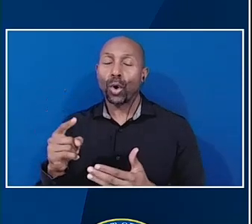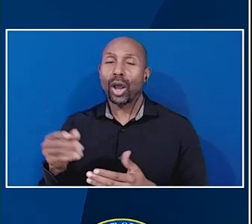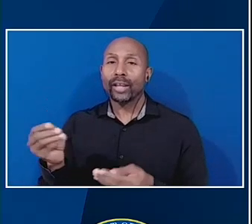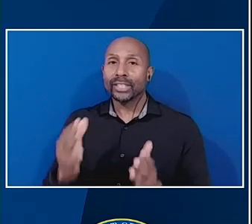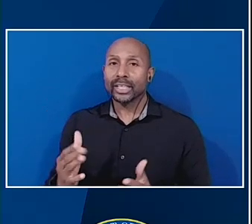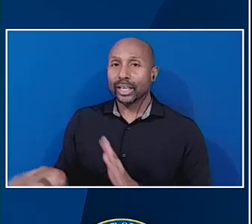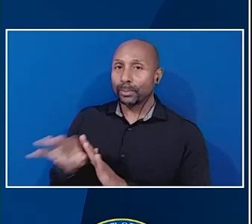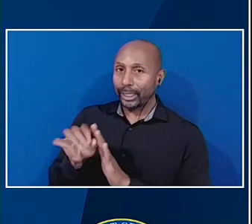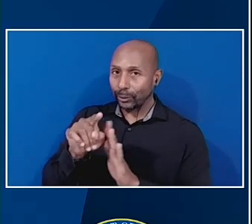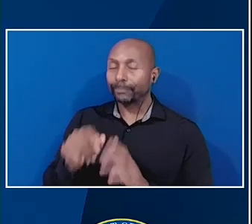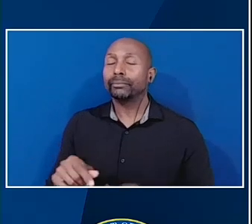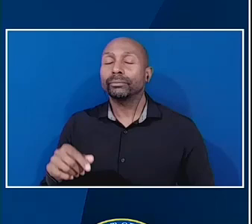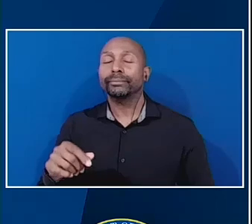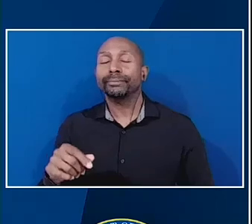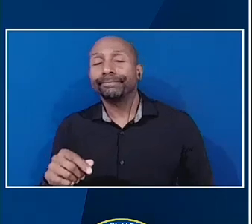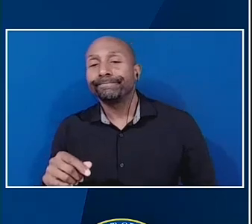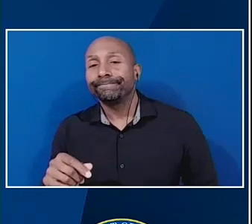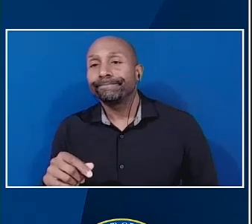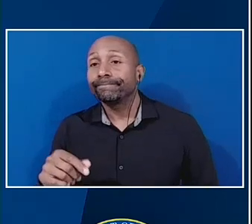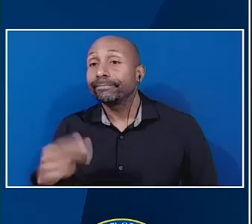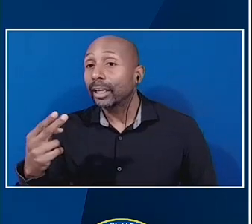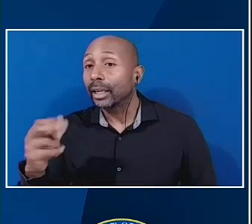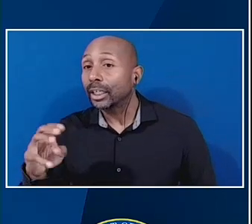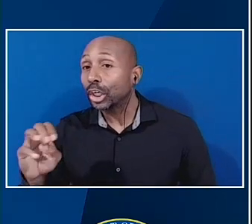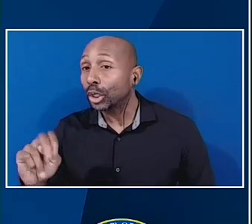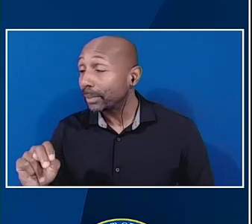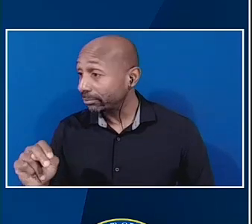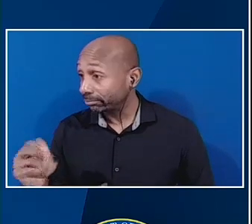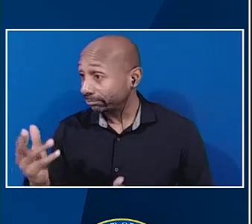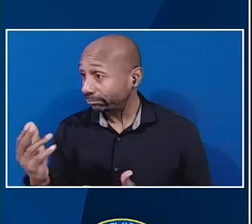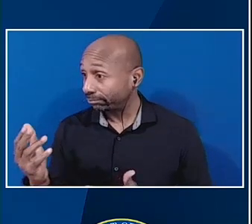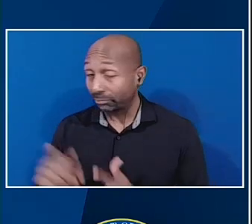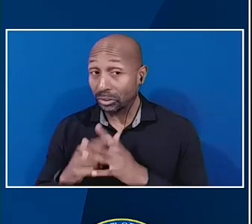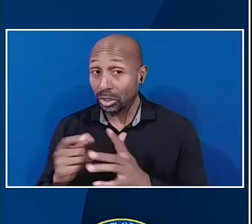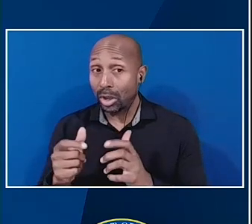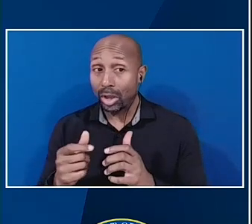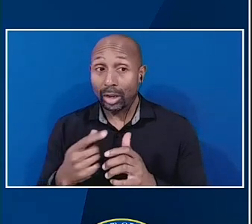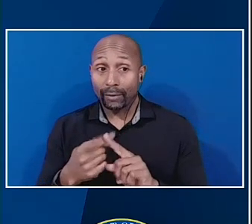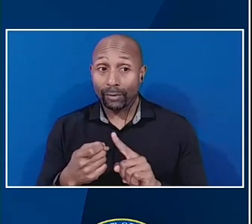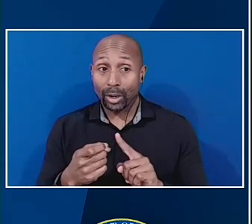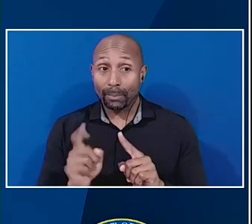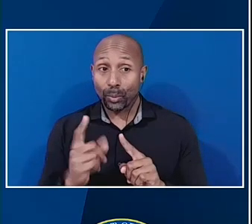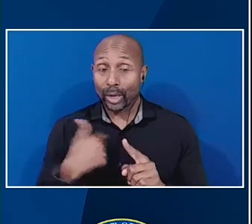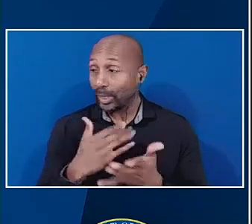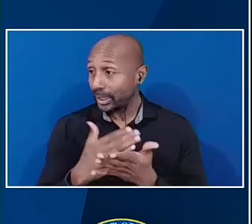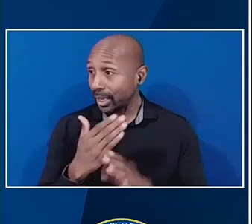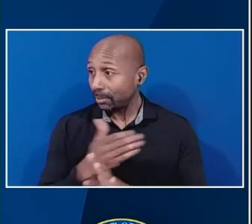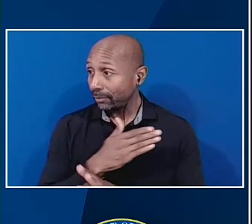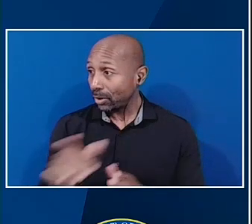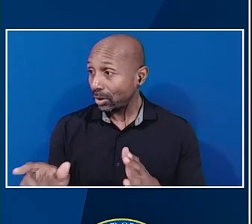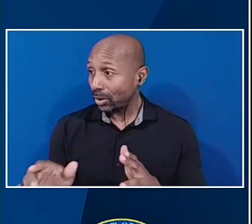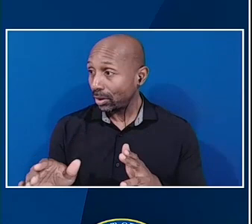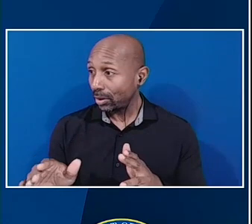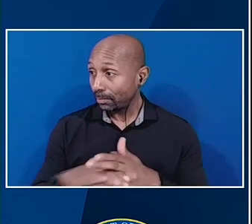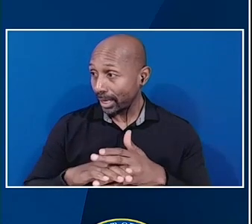to pick up where we left off before a break? I'm sorry. It would not be Herman.